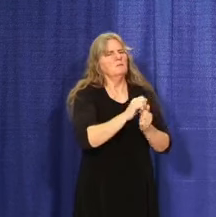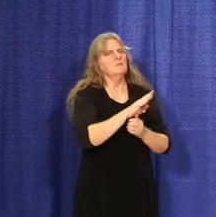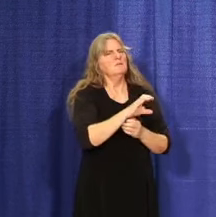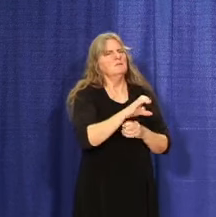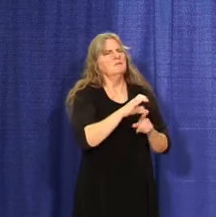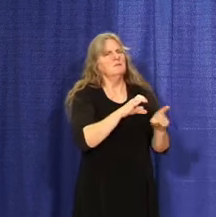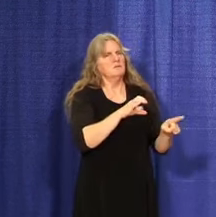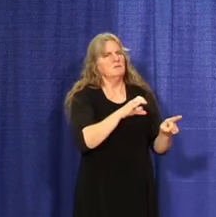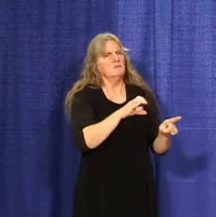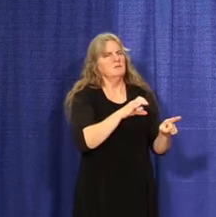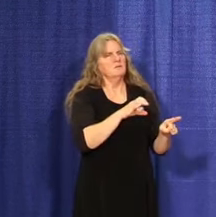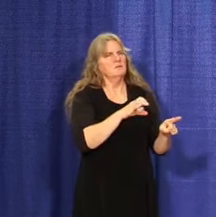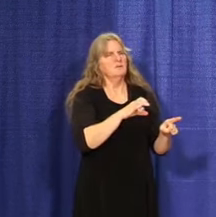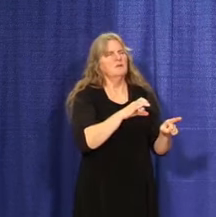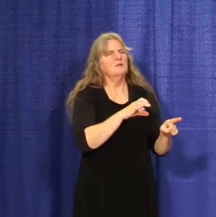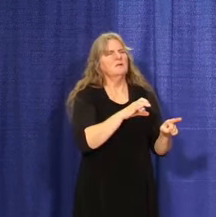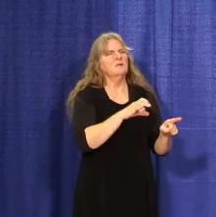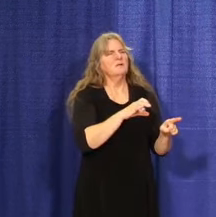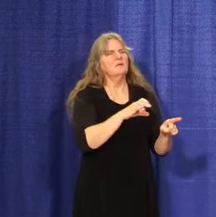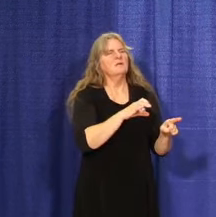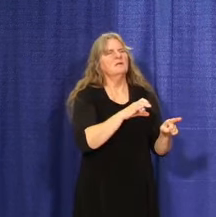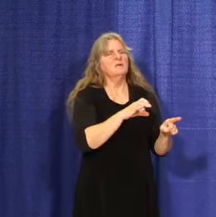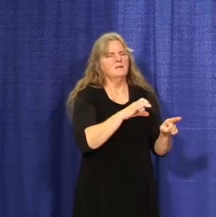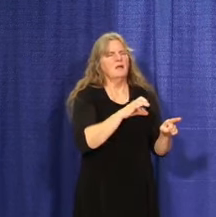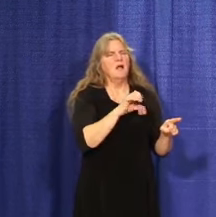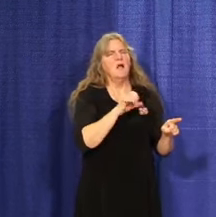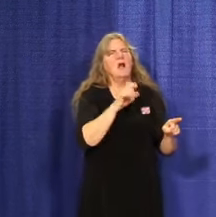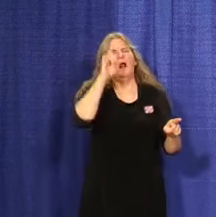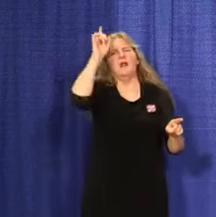Less direct and less intimate with other jurisdictions.